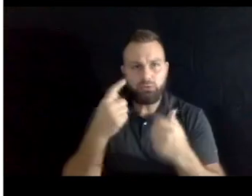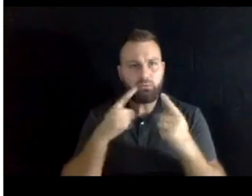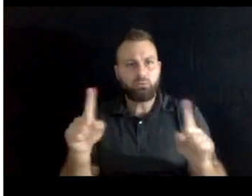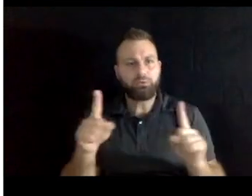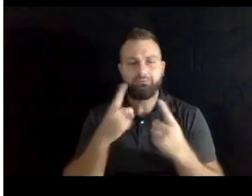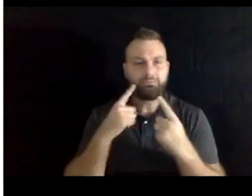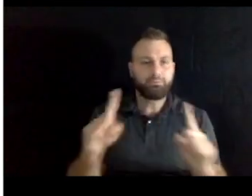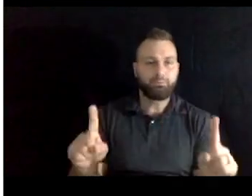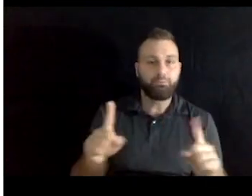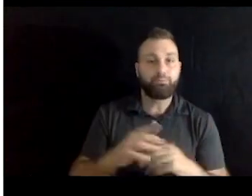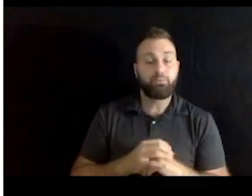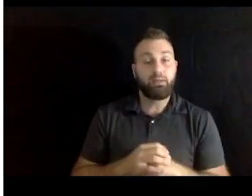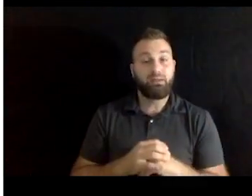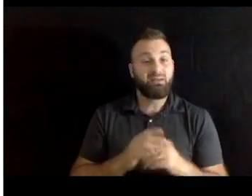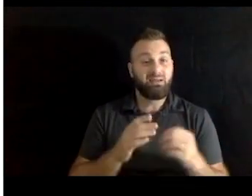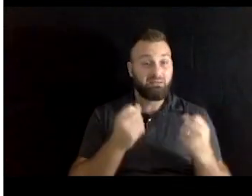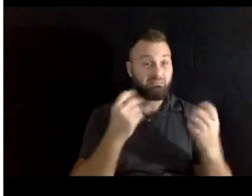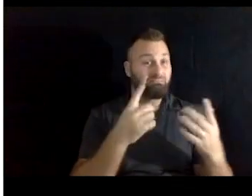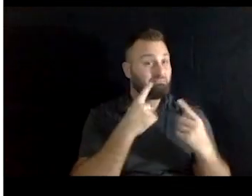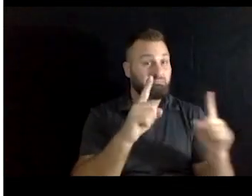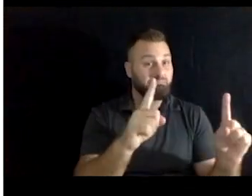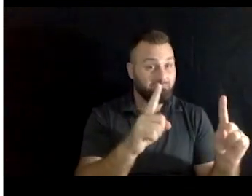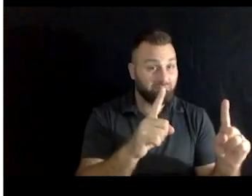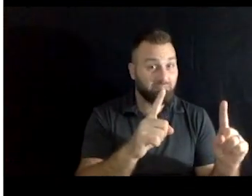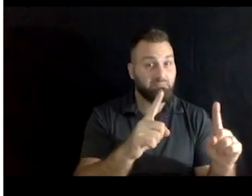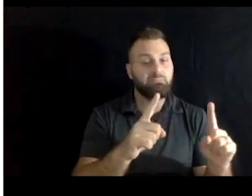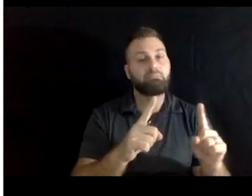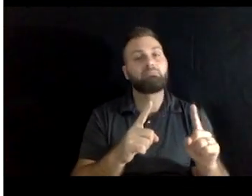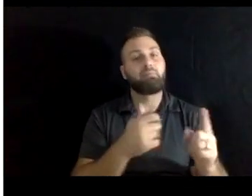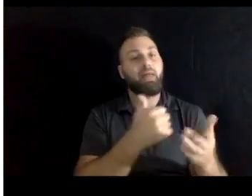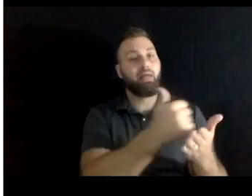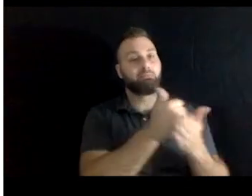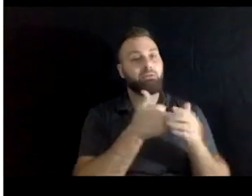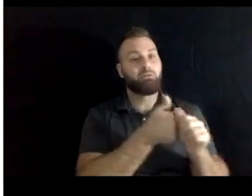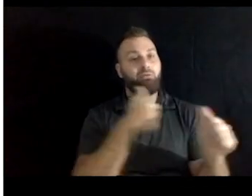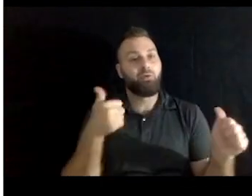and in those cases generating evidence really helped avoiding bad policy.